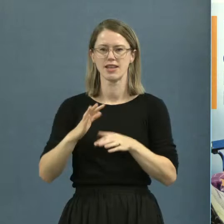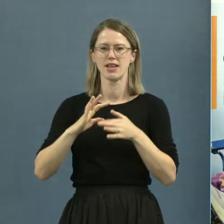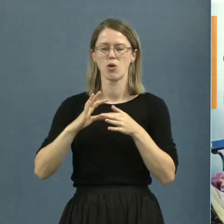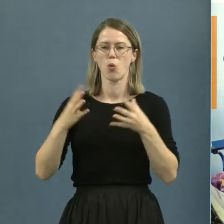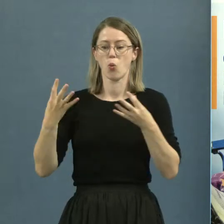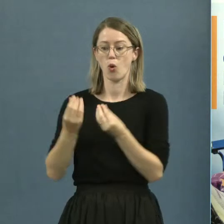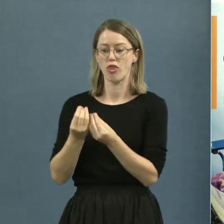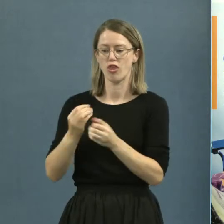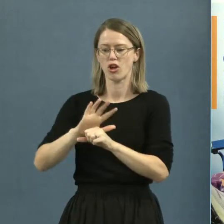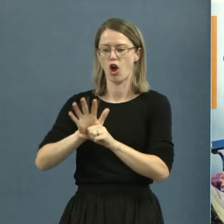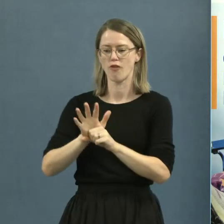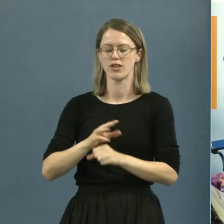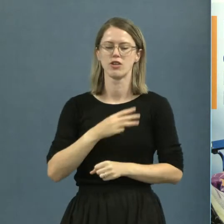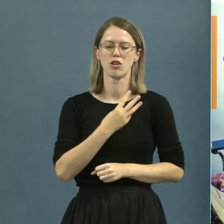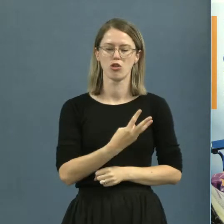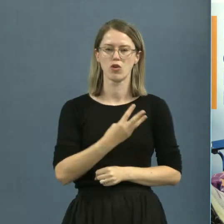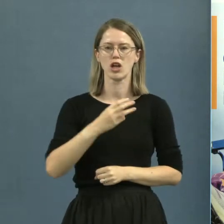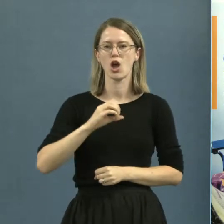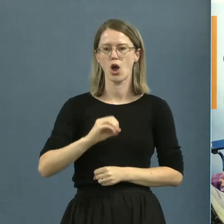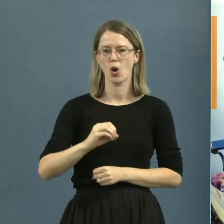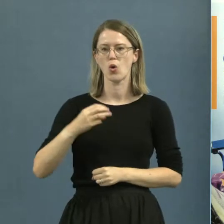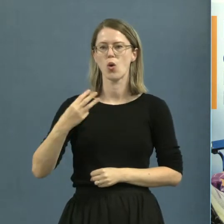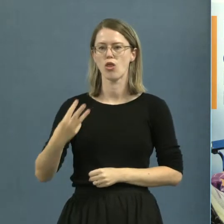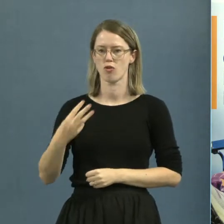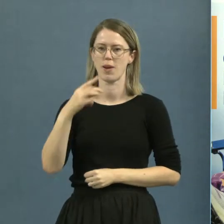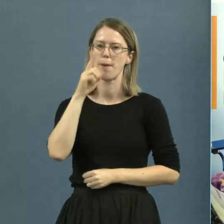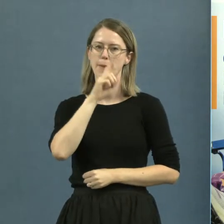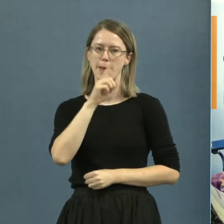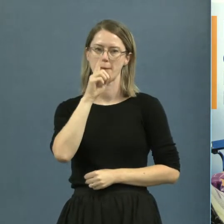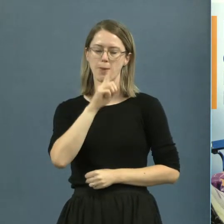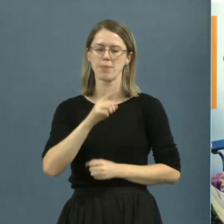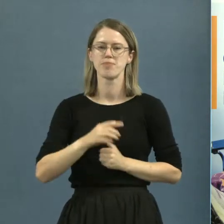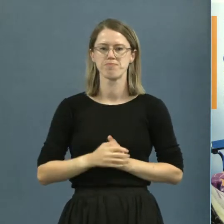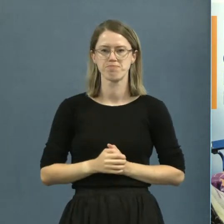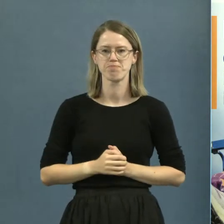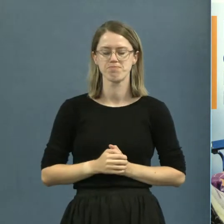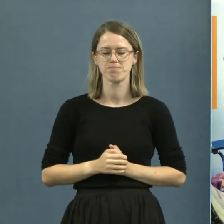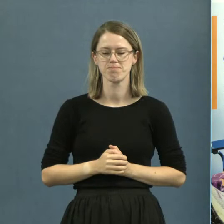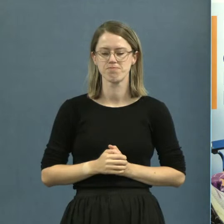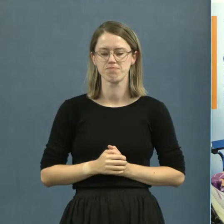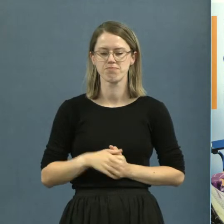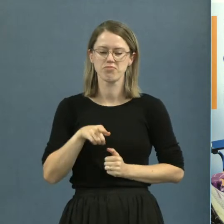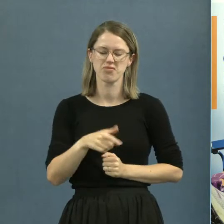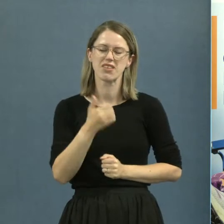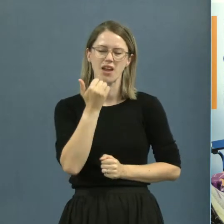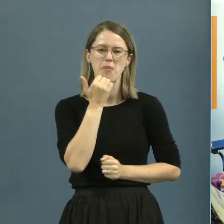reported deaths with COVID-19